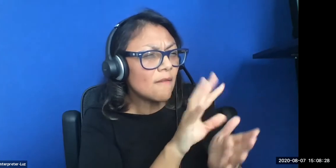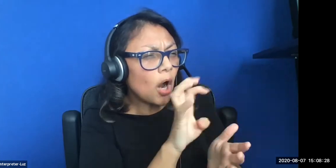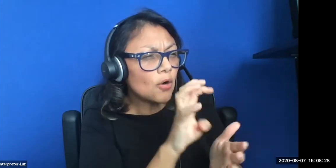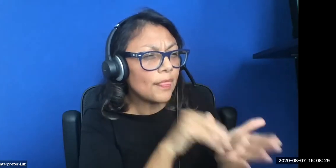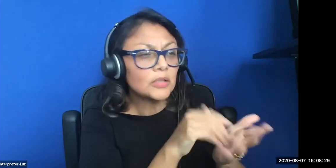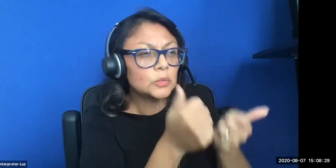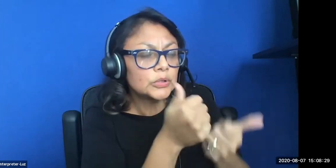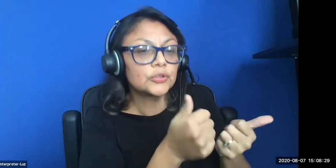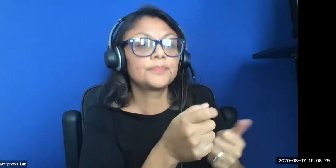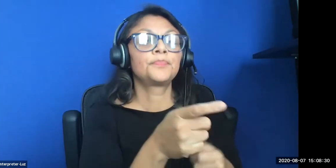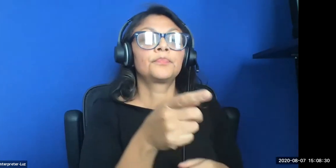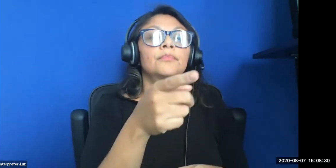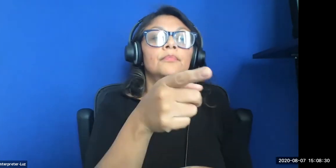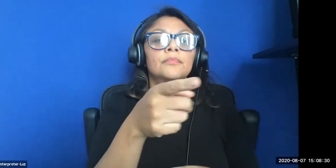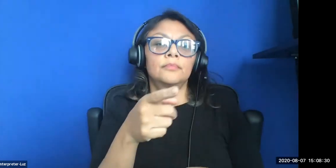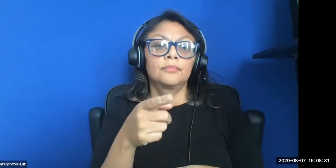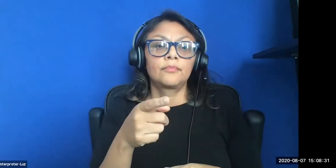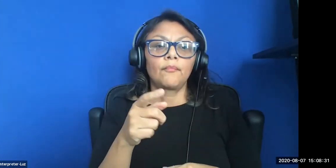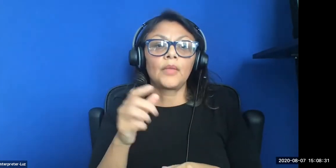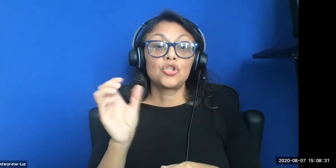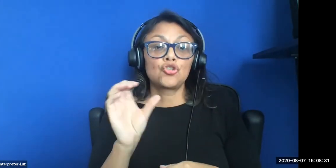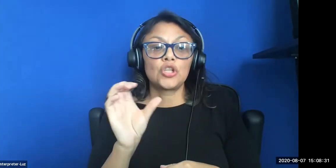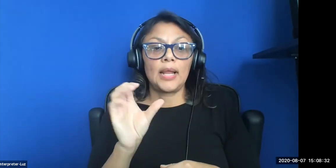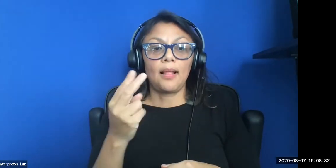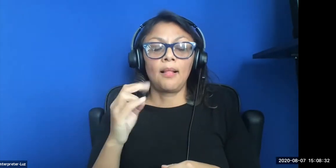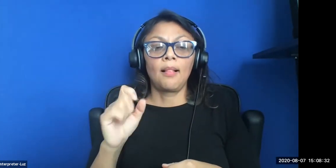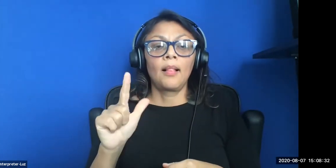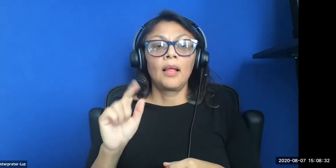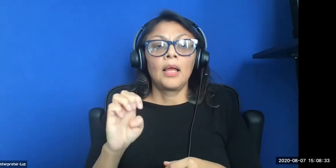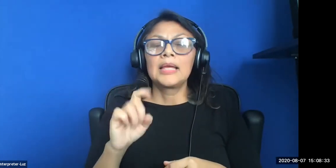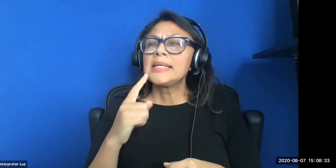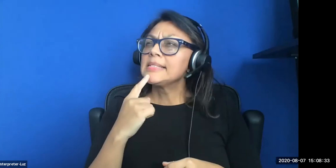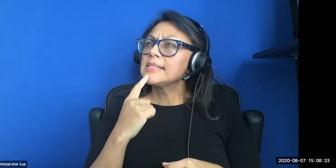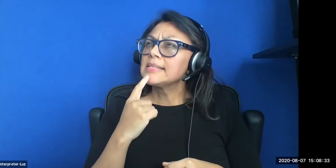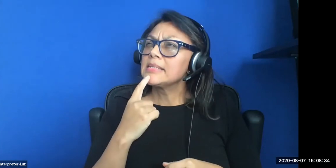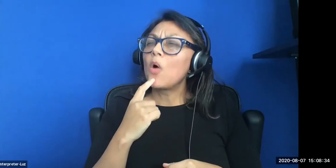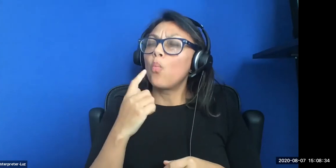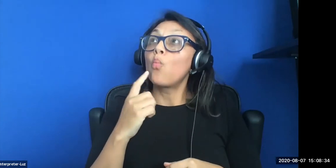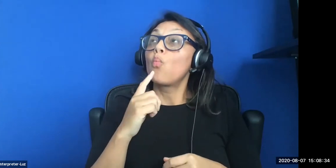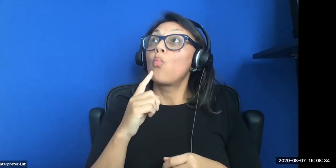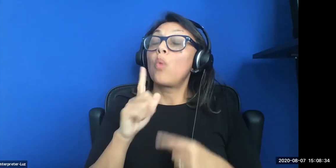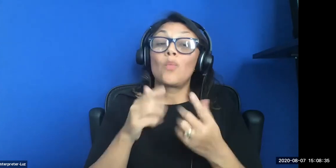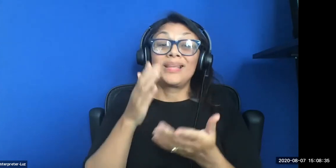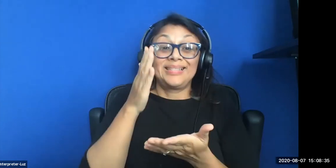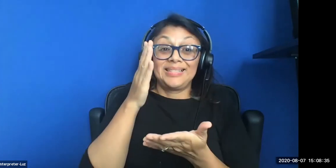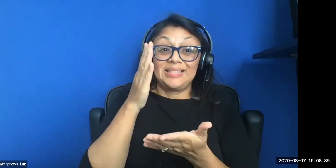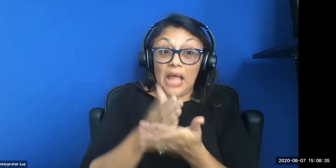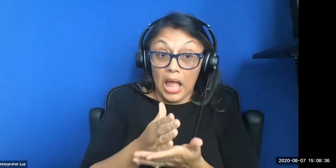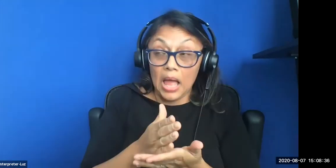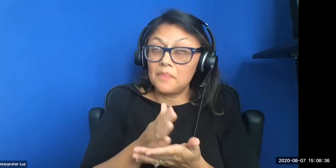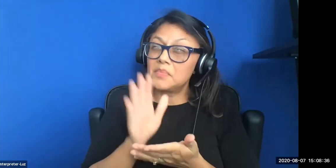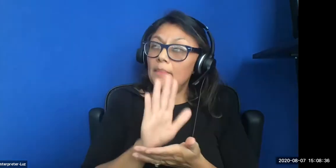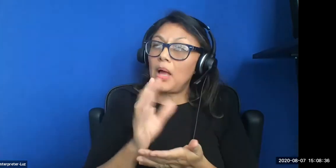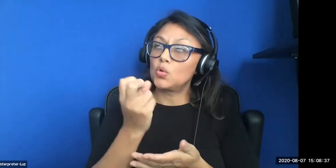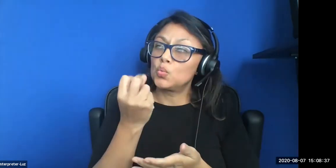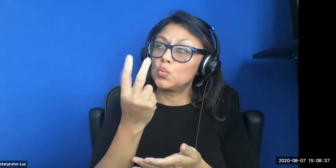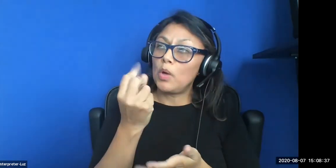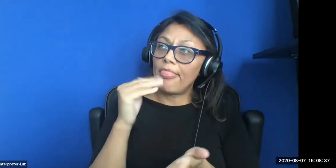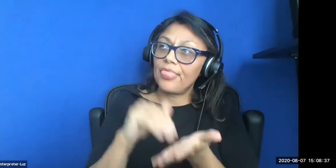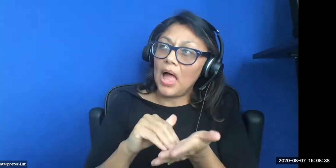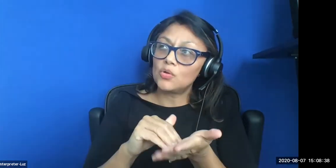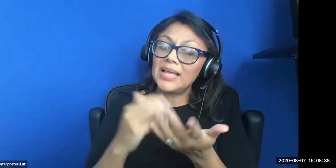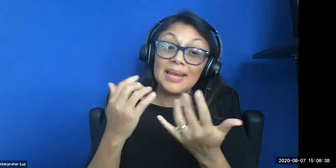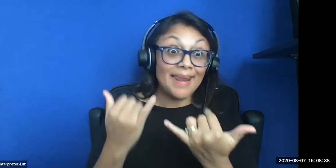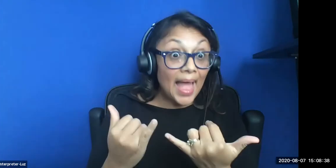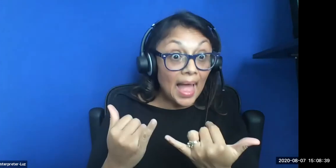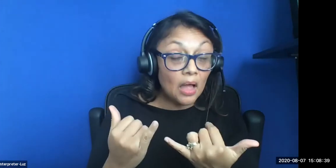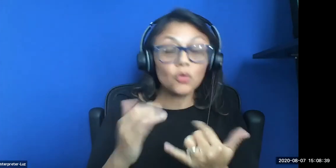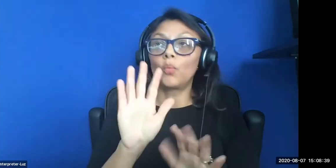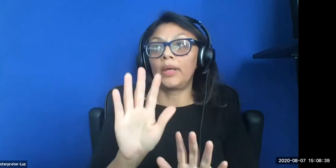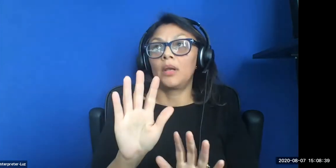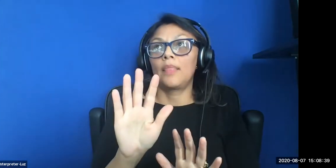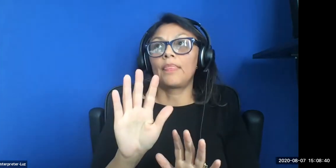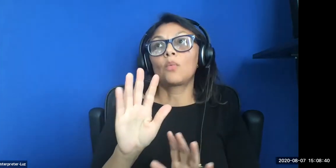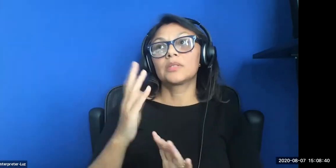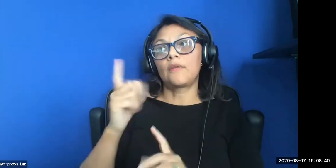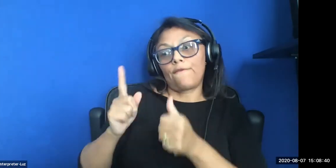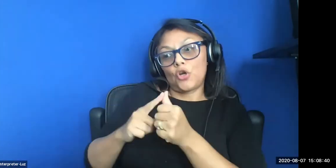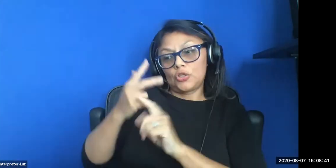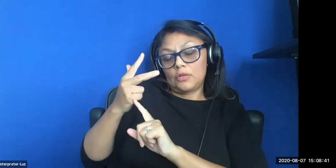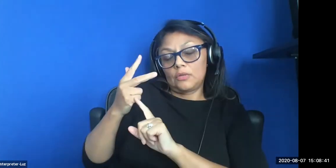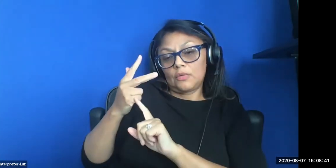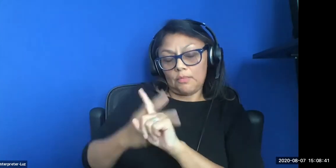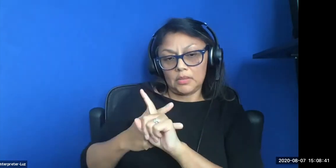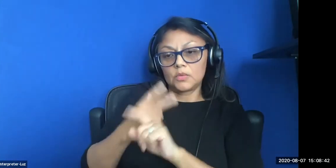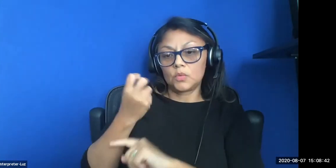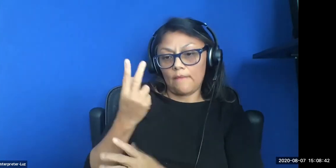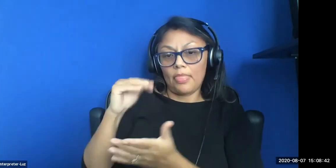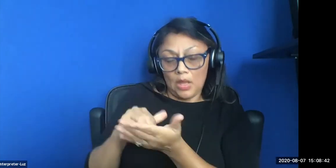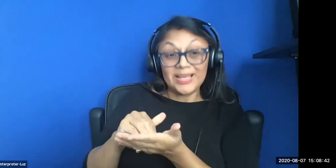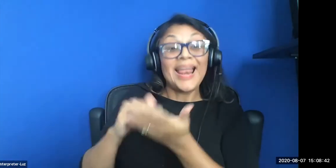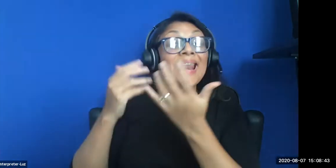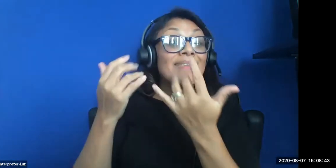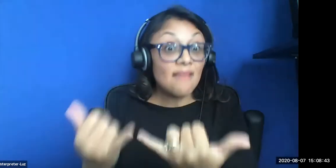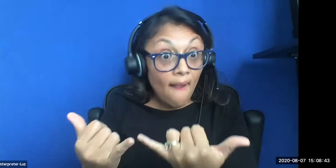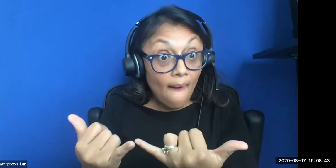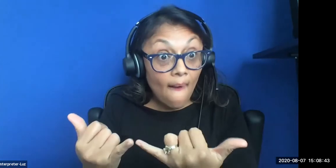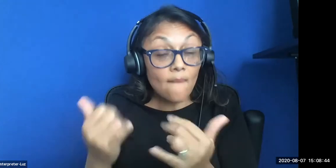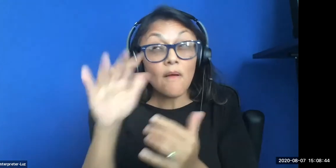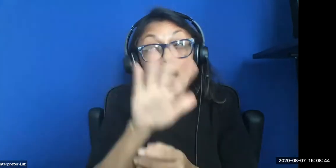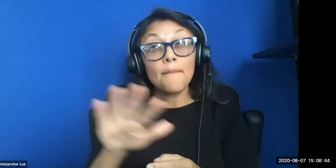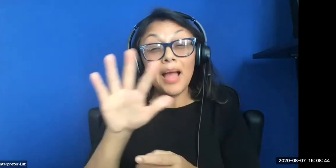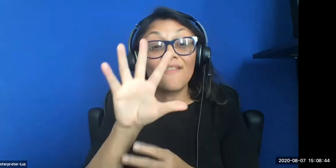Channelle Charest: Um, so we at this point have done over. Well, when we stopped tracking the project. It was like 12,000 right now we're up to. Well, that was that was in the first three months, we did 12,000 in the first month, and now we're doing approximately 1500 a week.